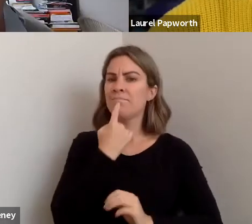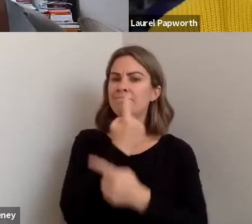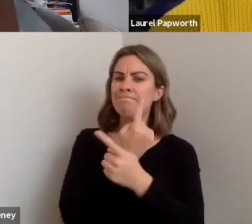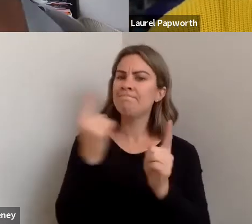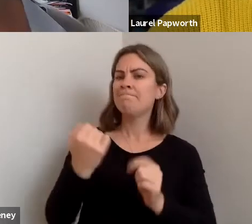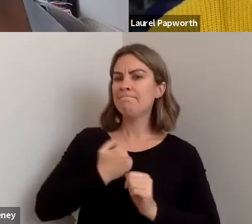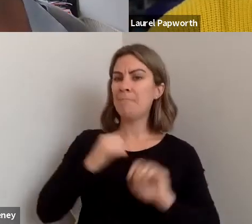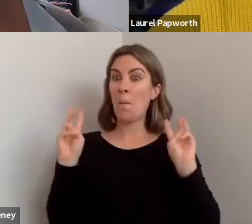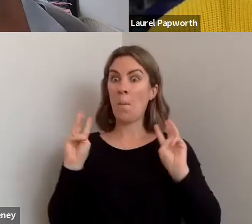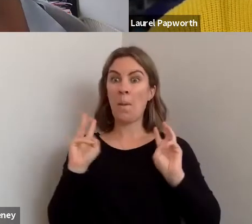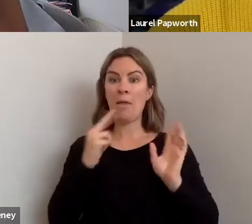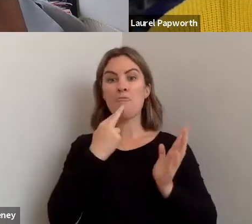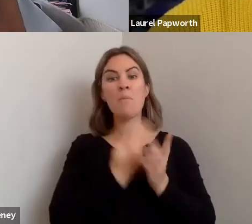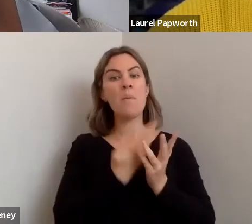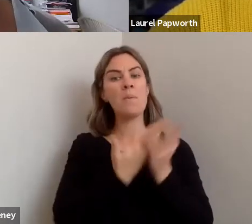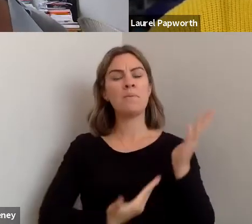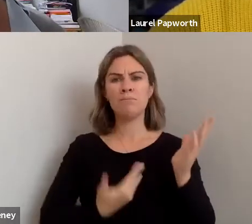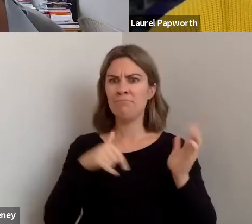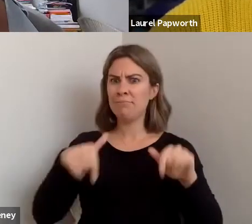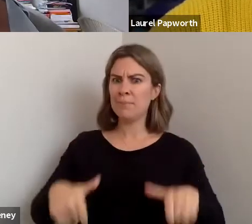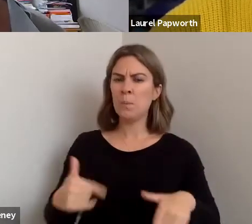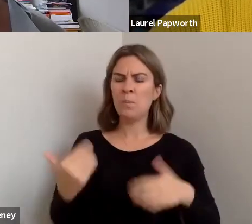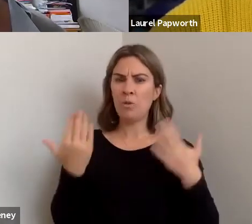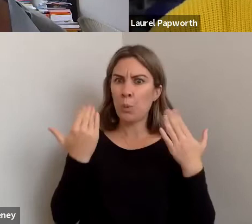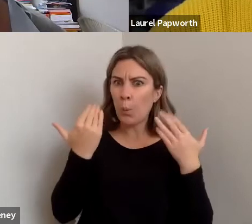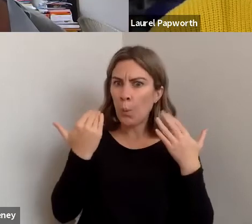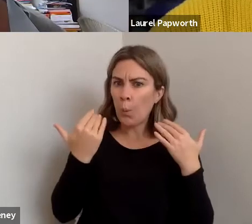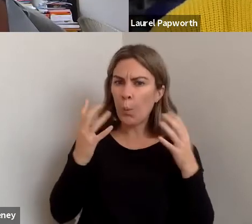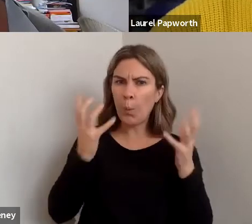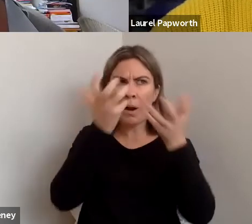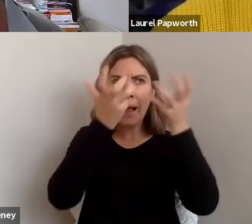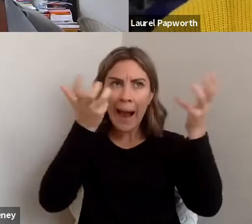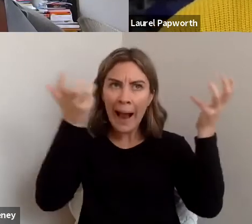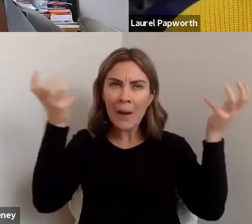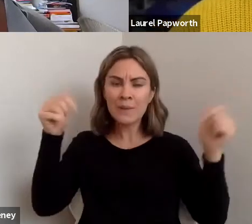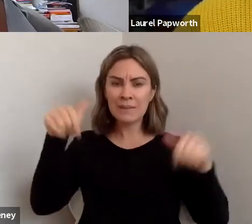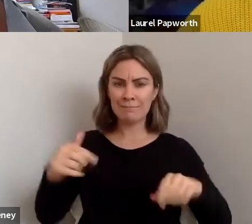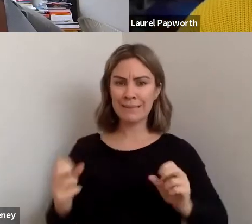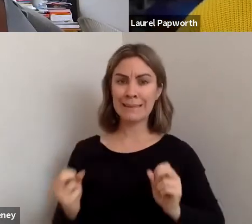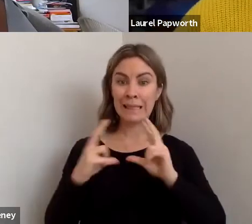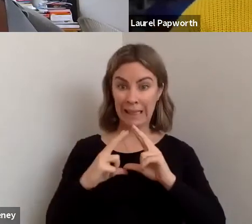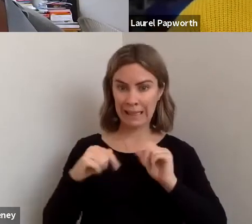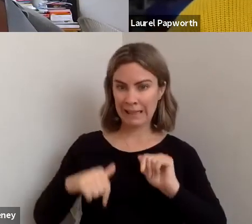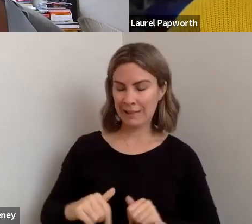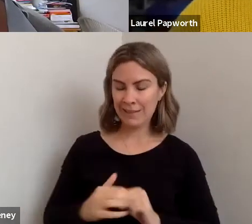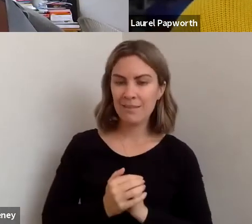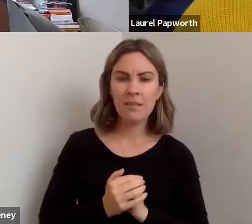This afternoon it is really cool and cloudy here in Sydney. So I'm not quite sure where you're coming and joining us from today but